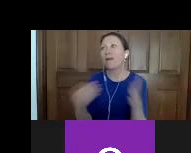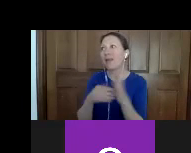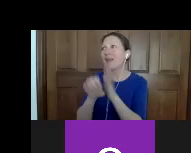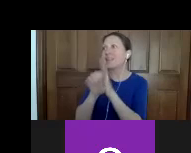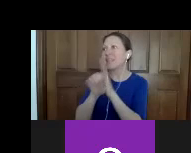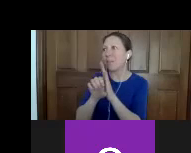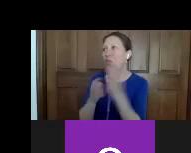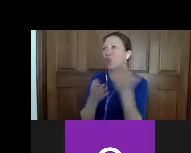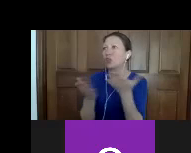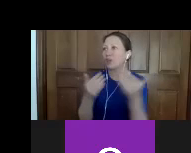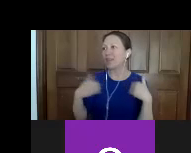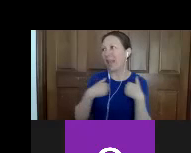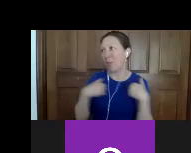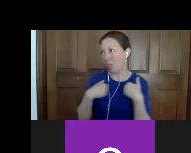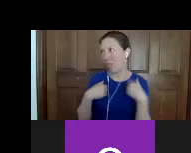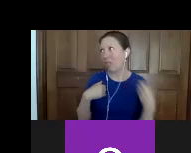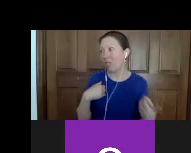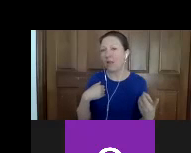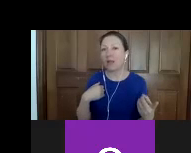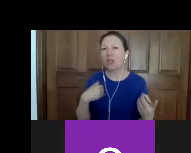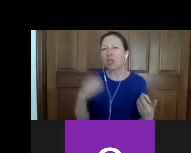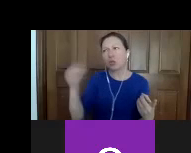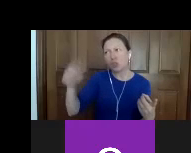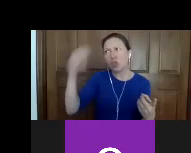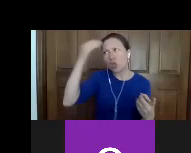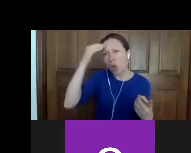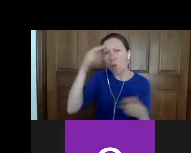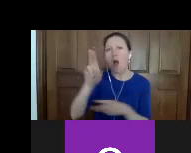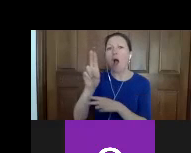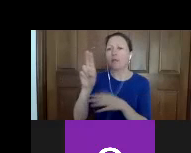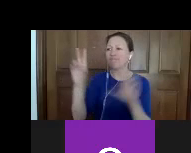You should be aware of what undue hardship is. It is an action requiring significant